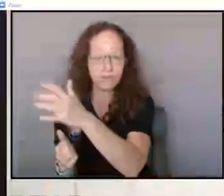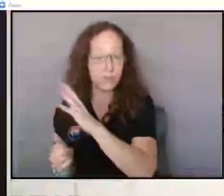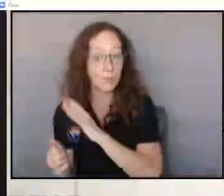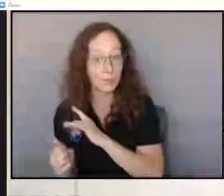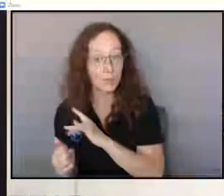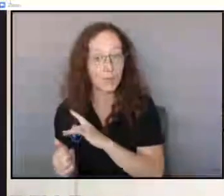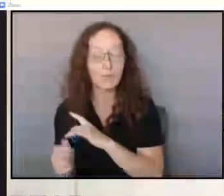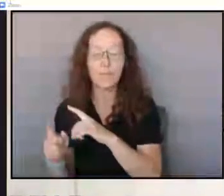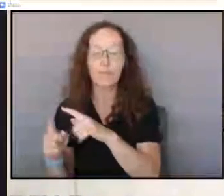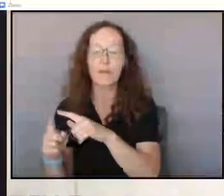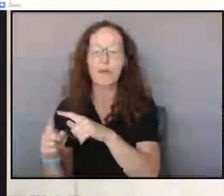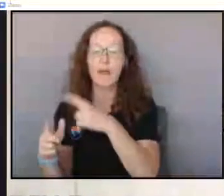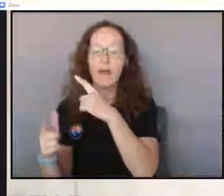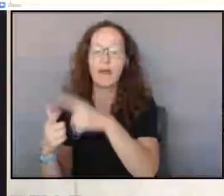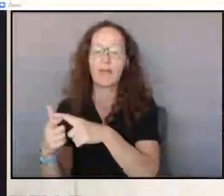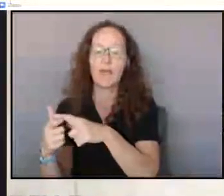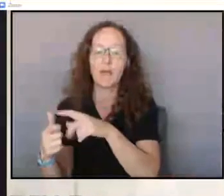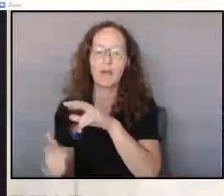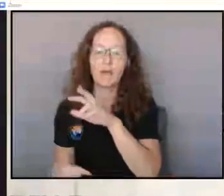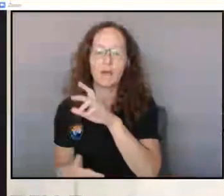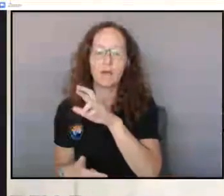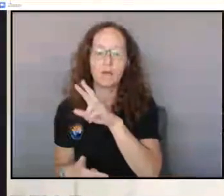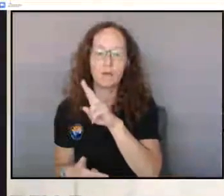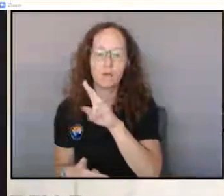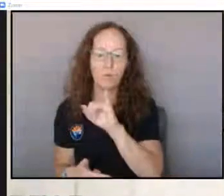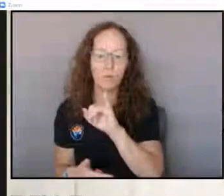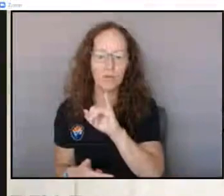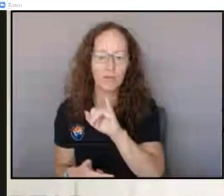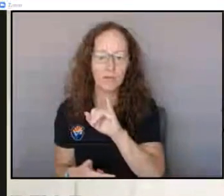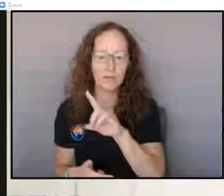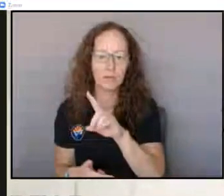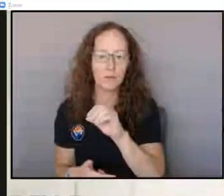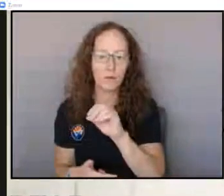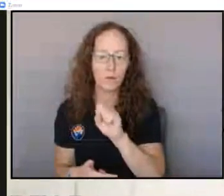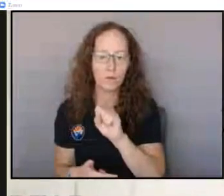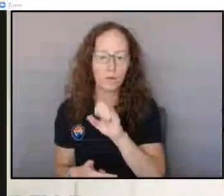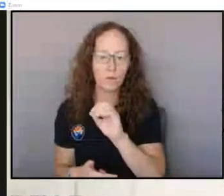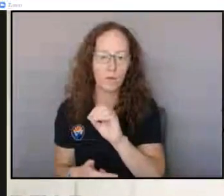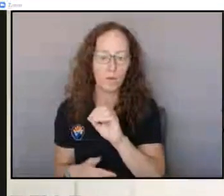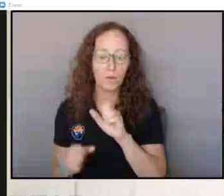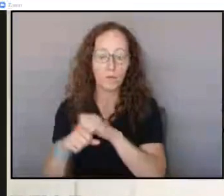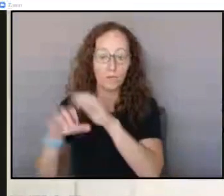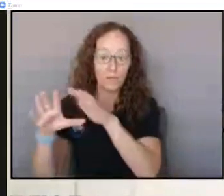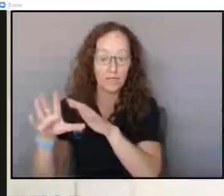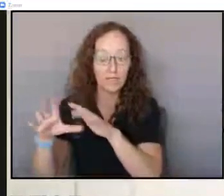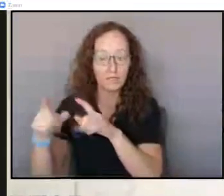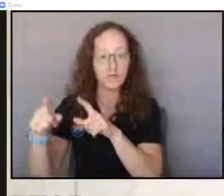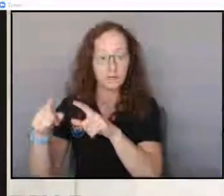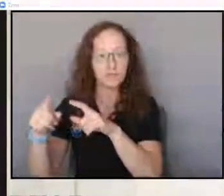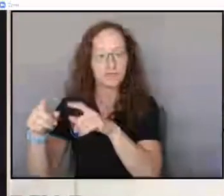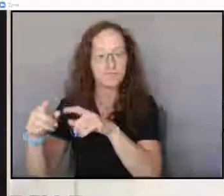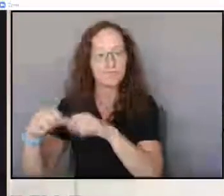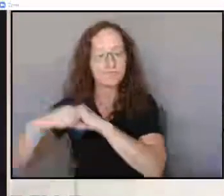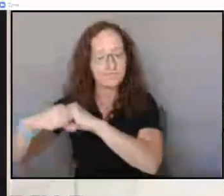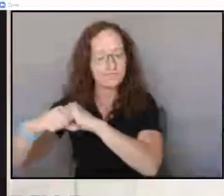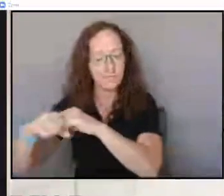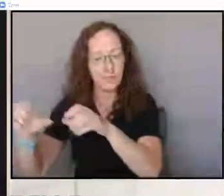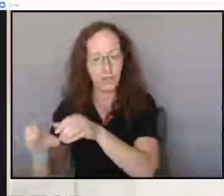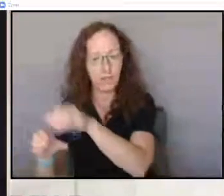IS WITHIN OUR PRIMARY LINES. IT IS GIVING US A GOOD ANCHOR TO ANCHOR OFF OF TODAY.